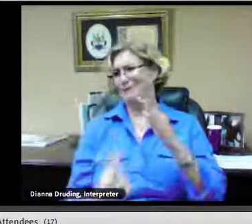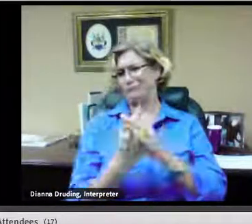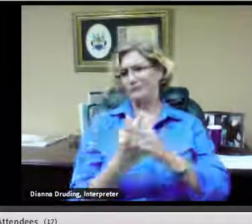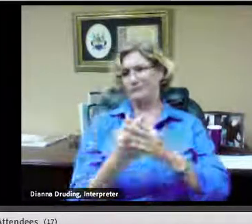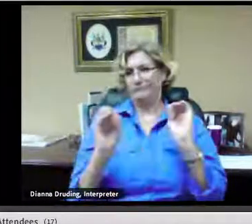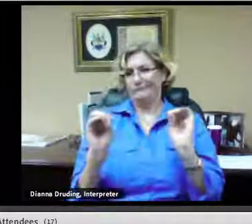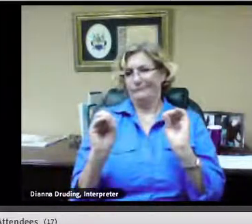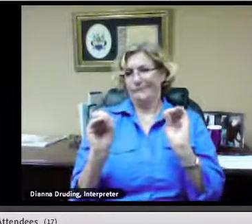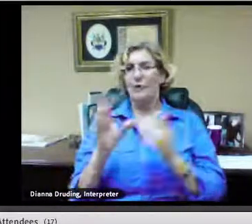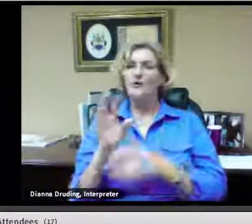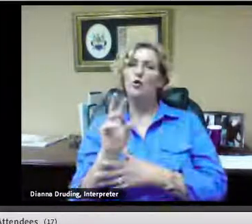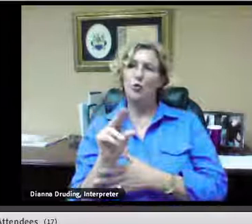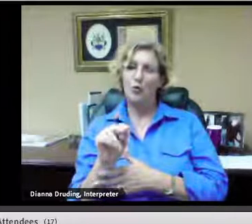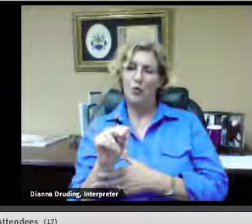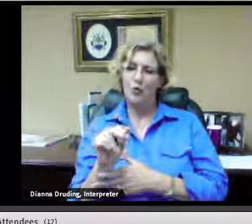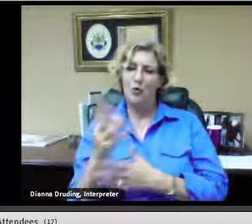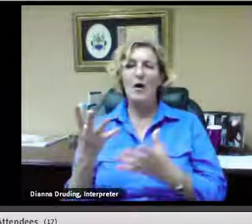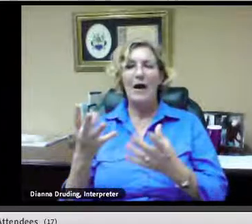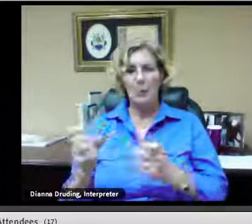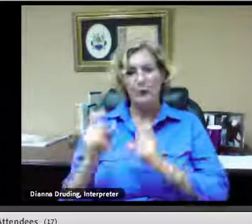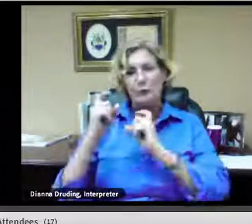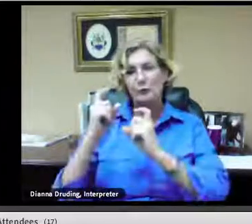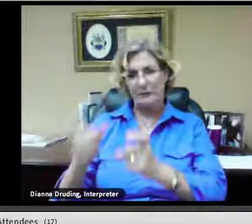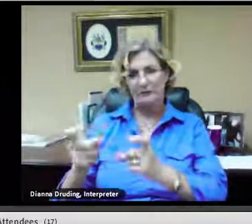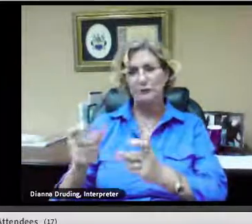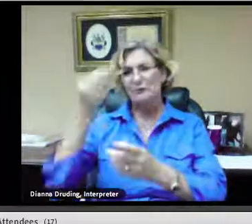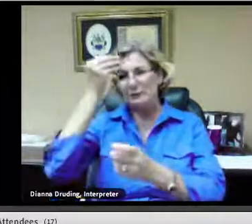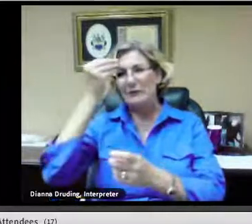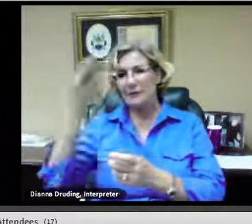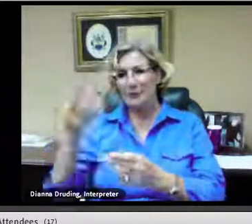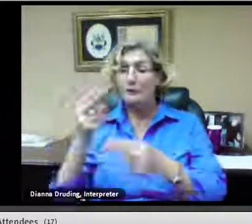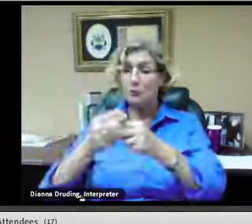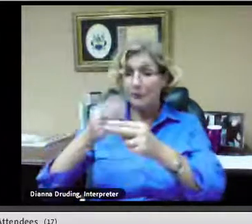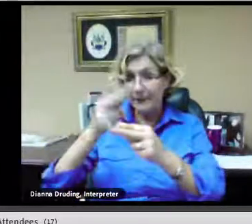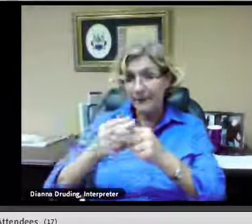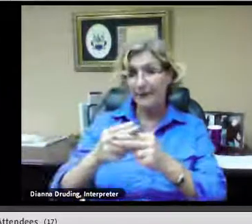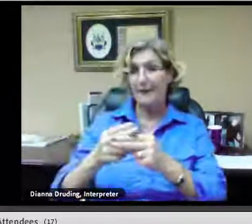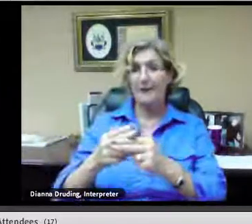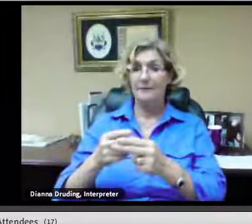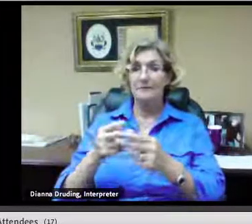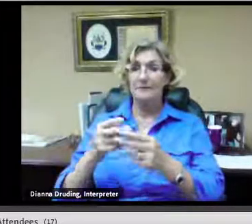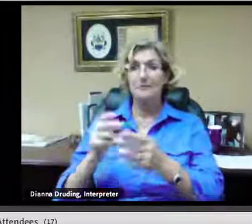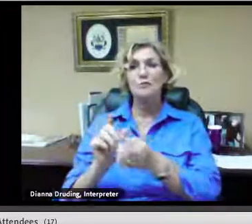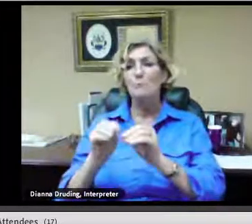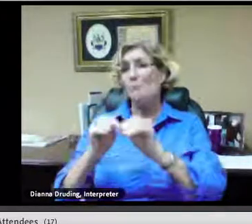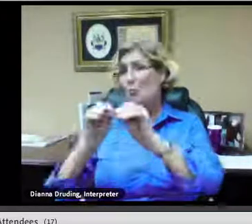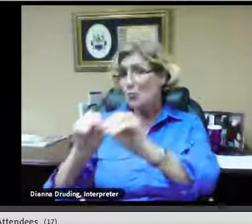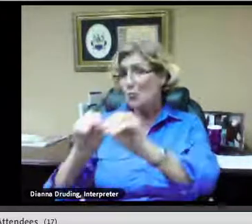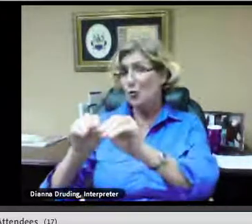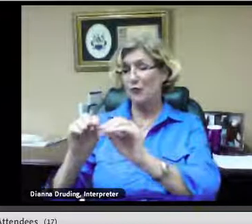some names, some movements, you know, some loosely -- This is loosely grouped by decade. So you can kind of --